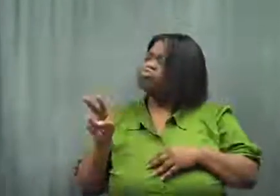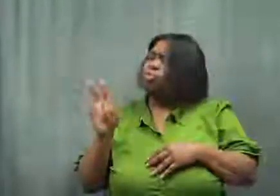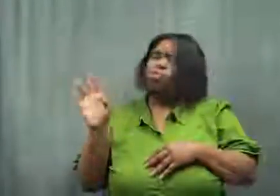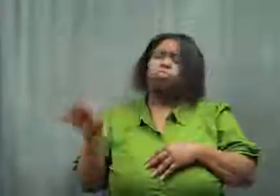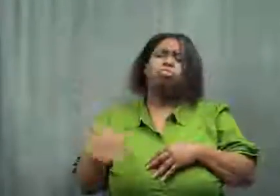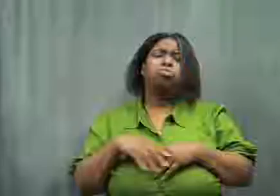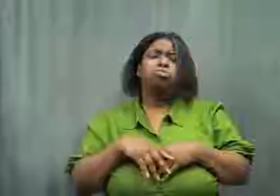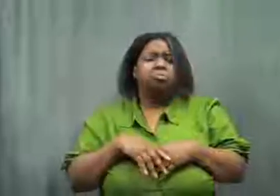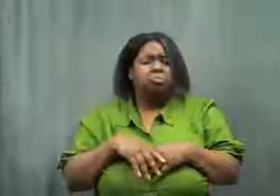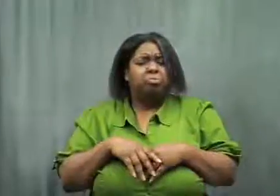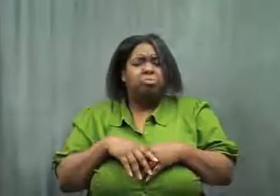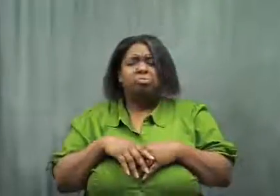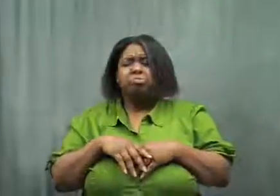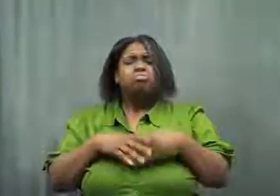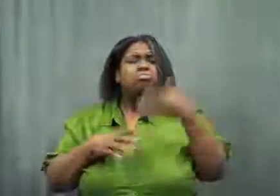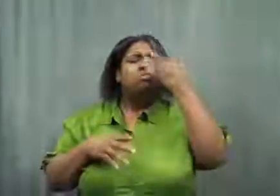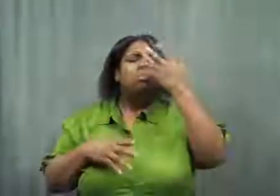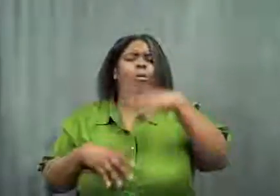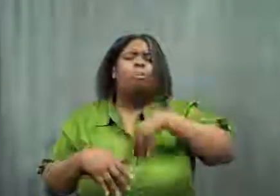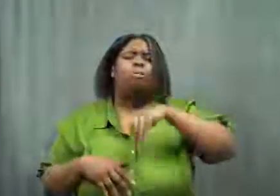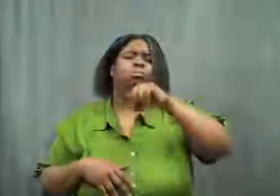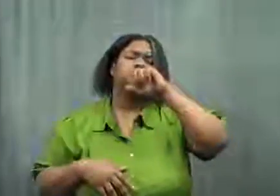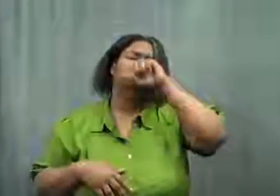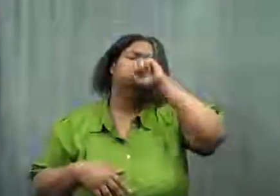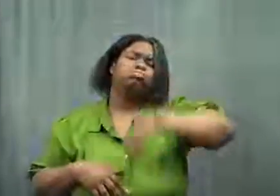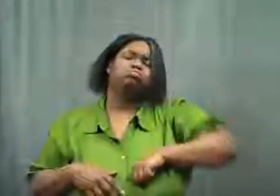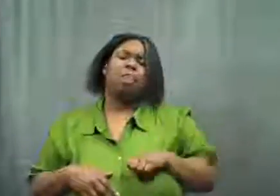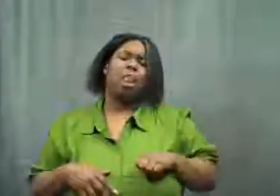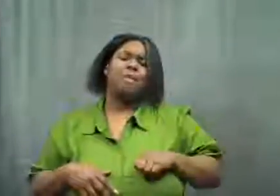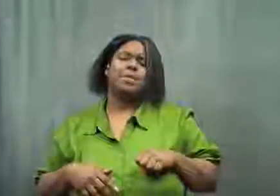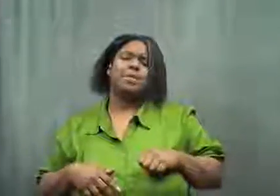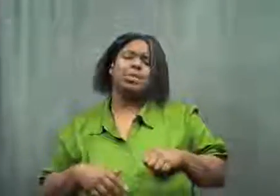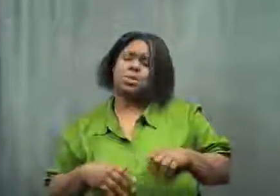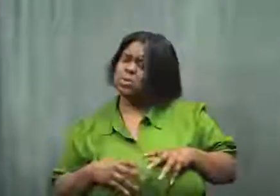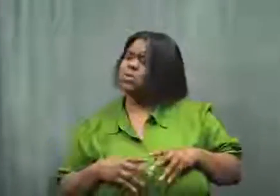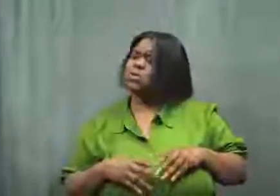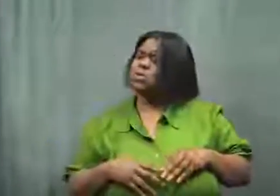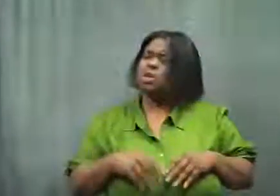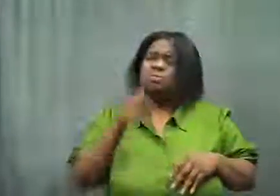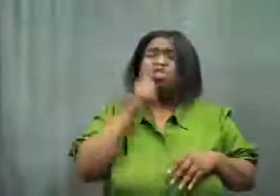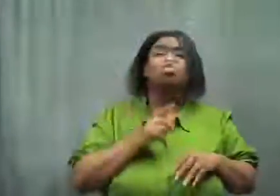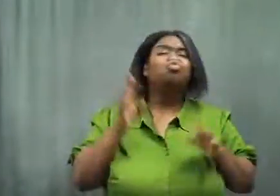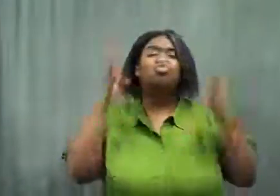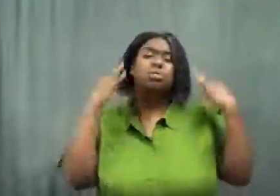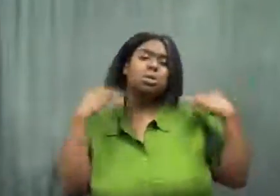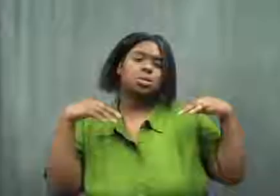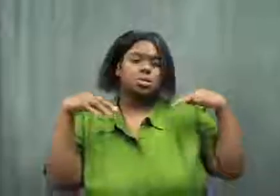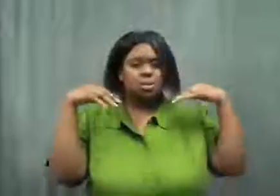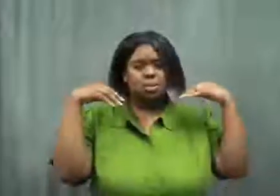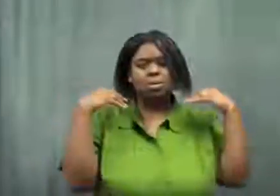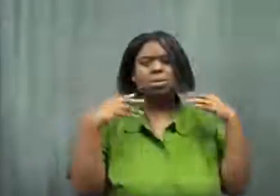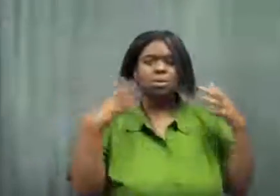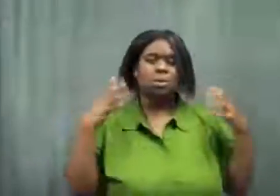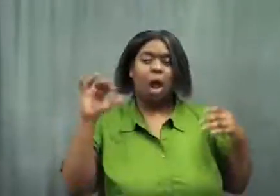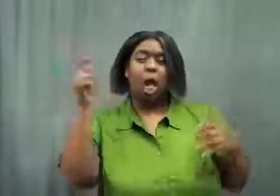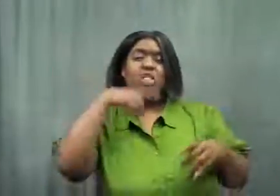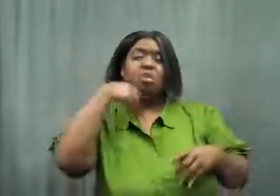I had seen it but didn’t think anything of it. I just loved the smell of it. My sister's hair hung down the sides, swaying as she moved,